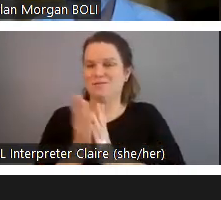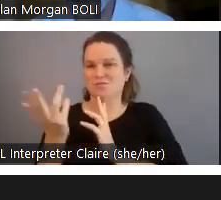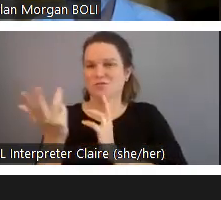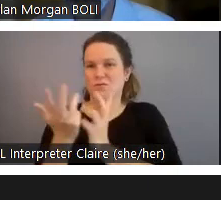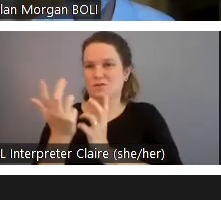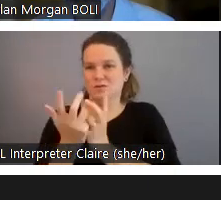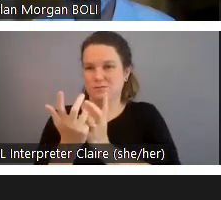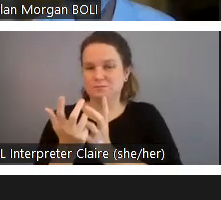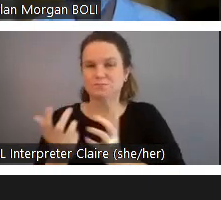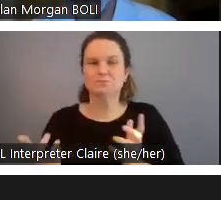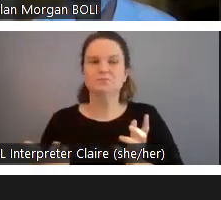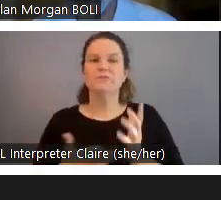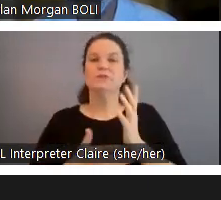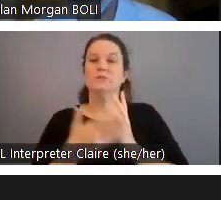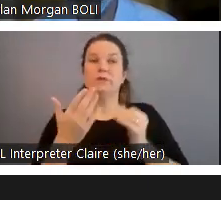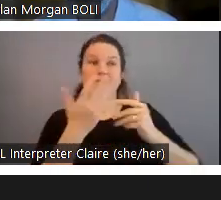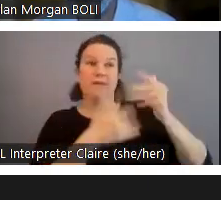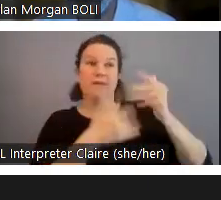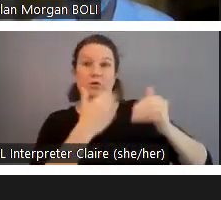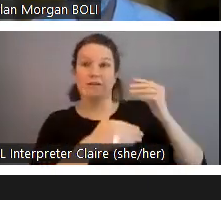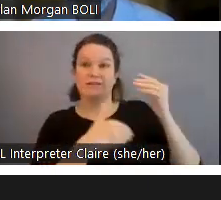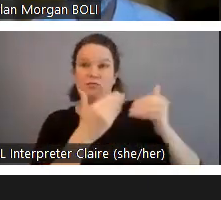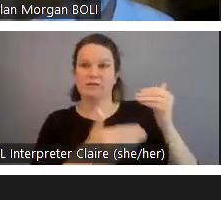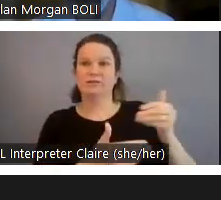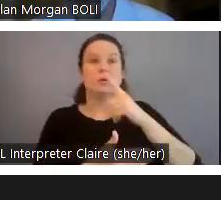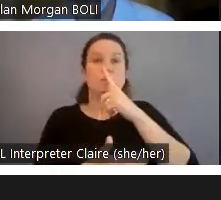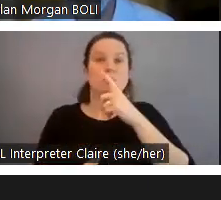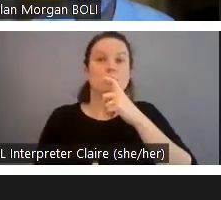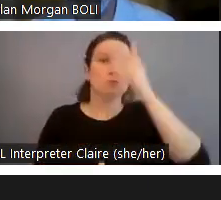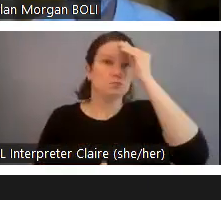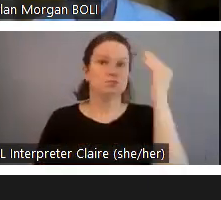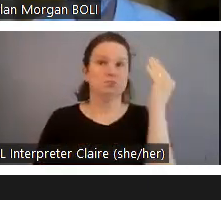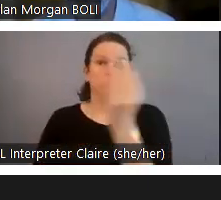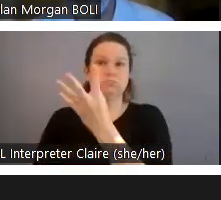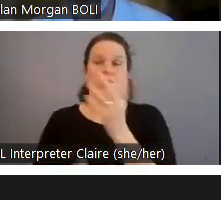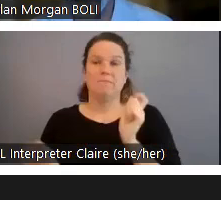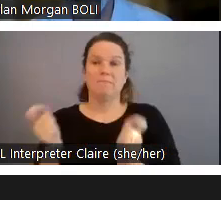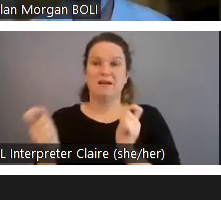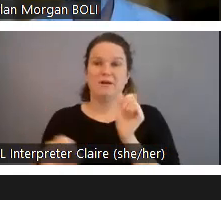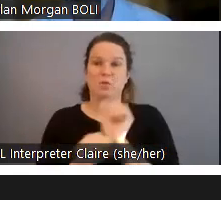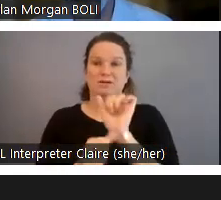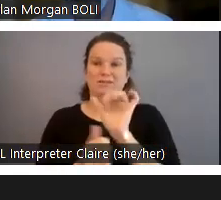part of the interactive process should be who needs to know about your modified